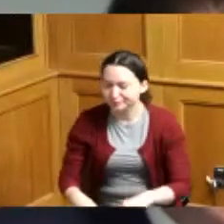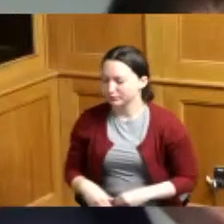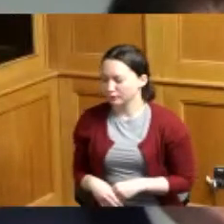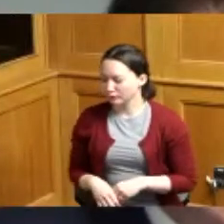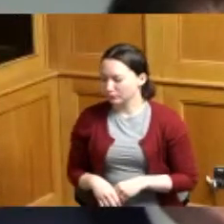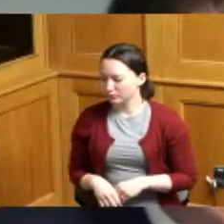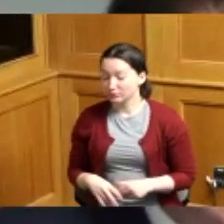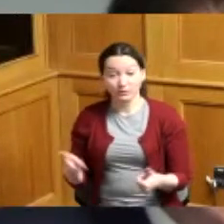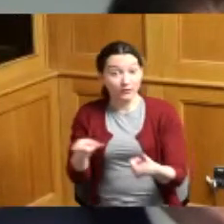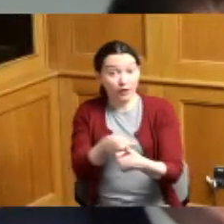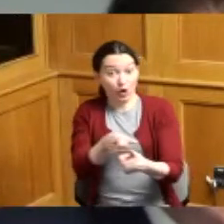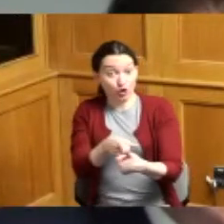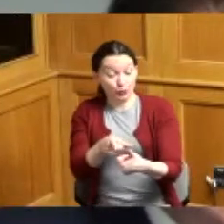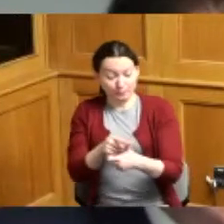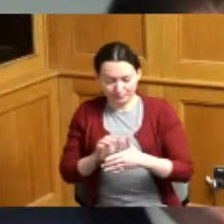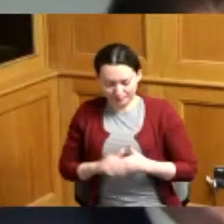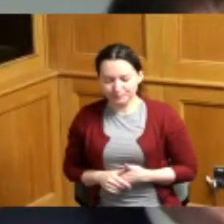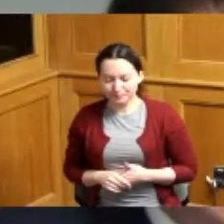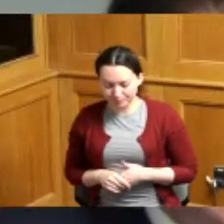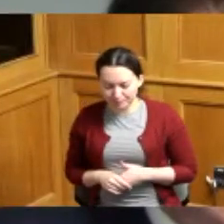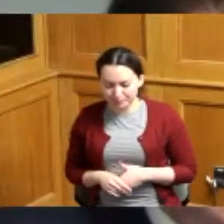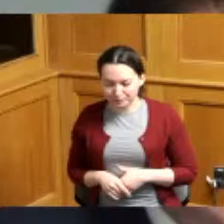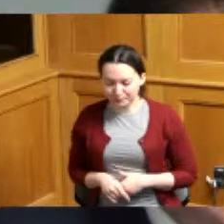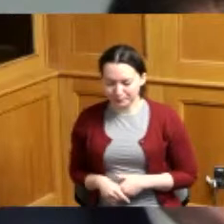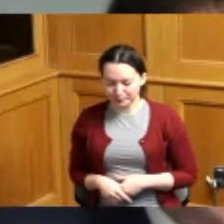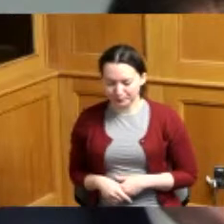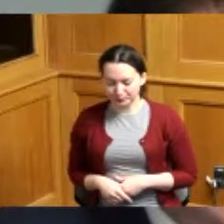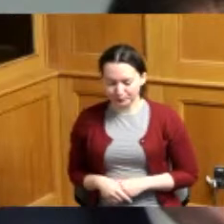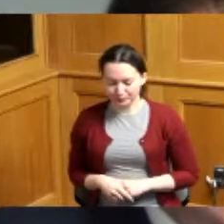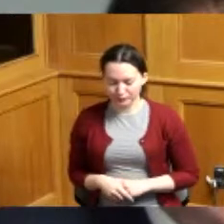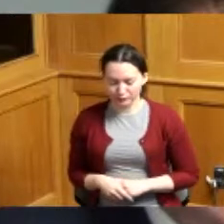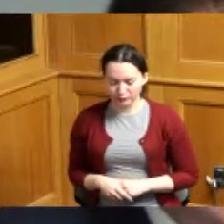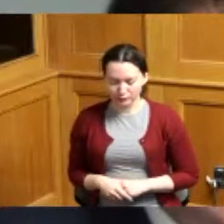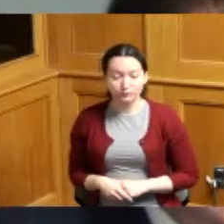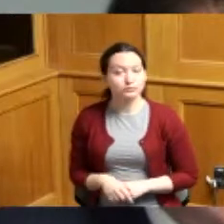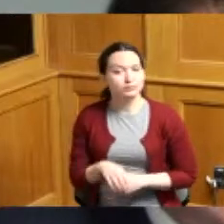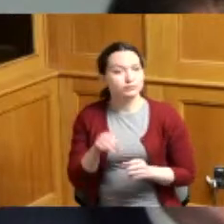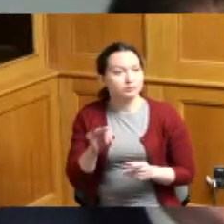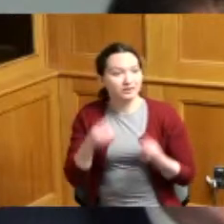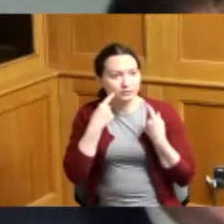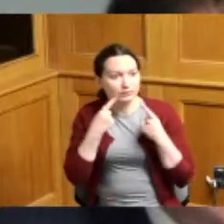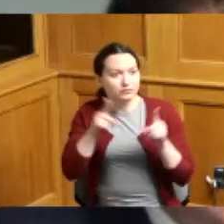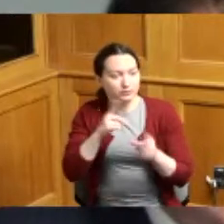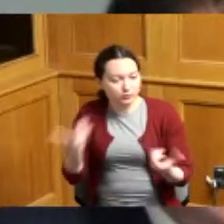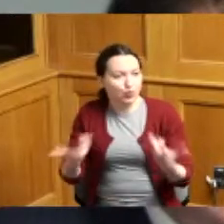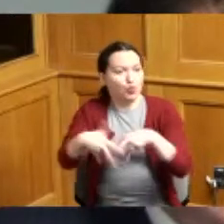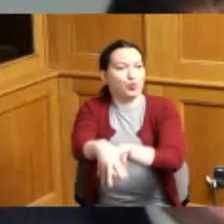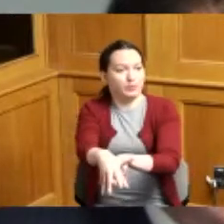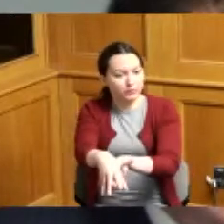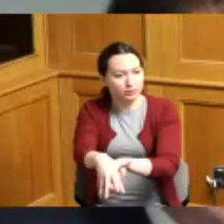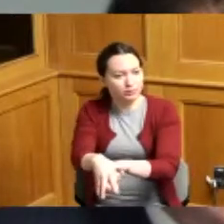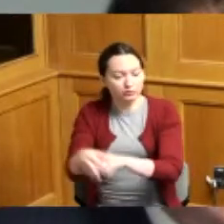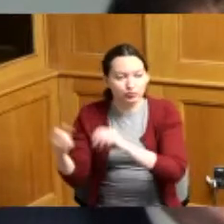first and foremost um there if we are successful in incorporating a significant amount of that